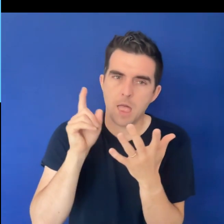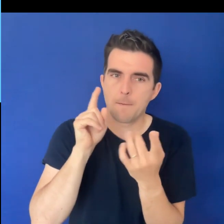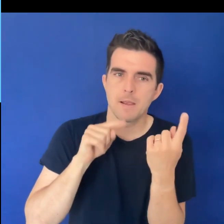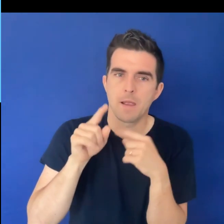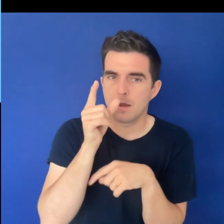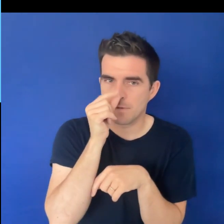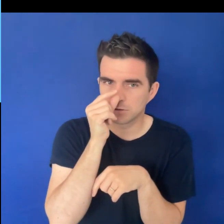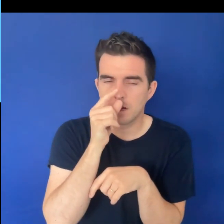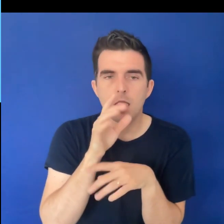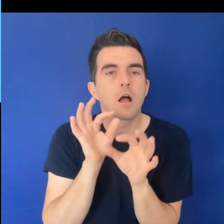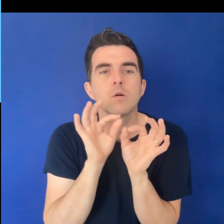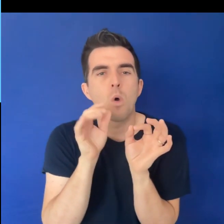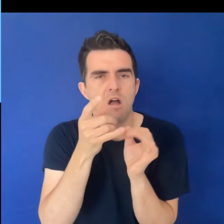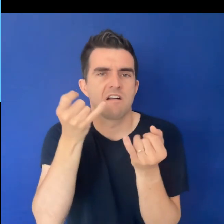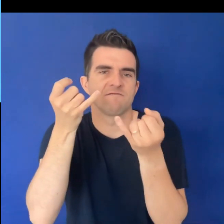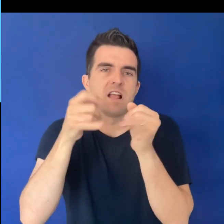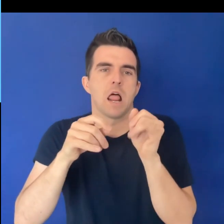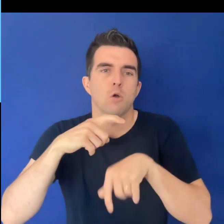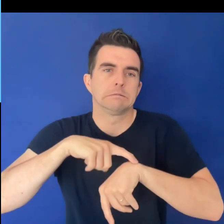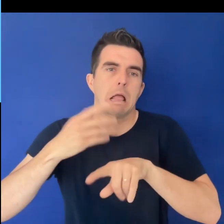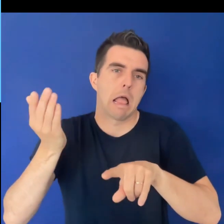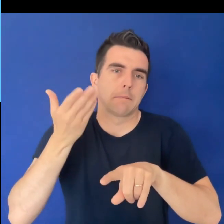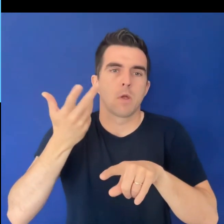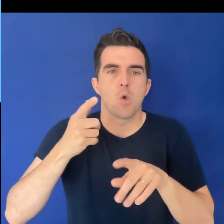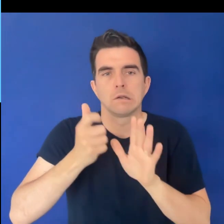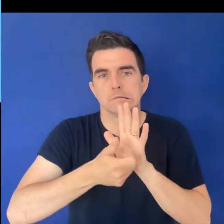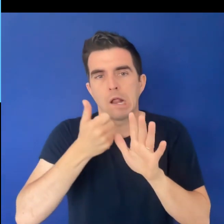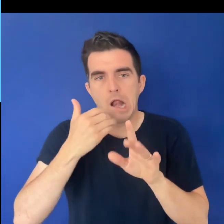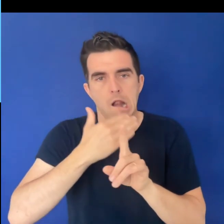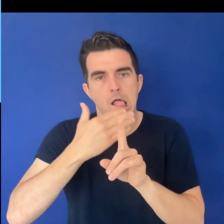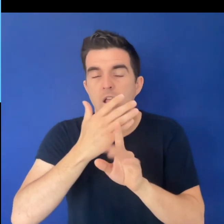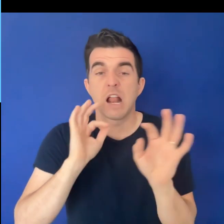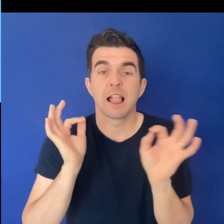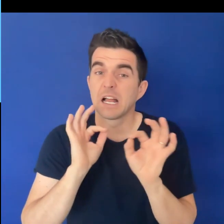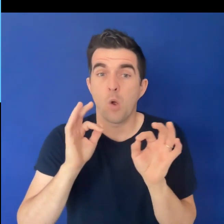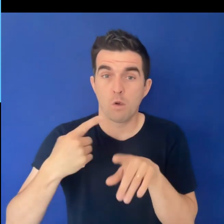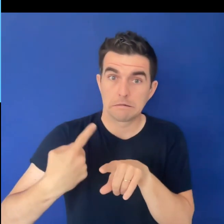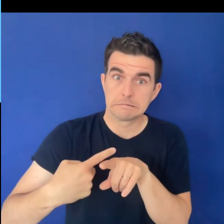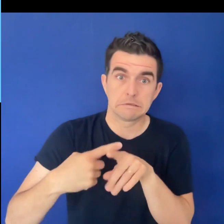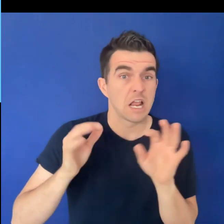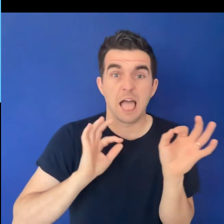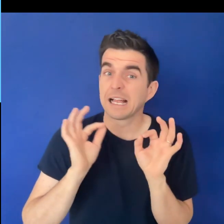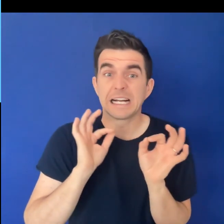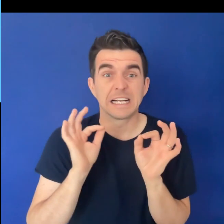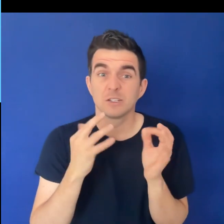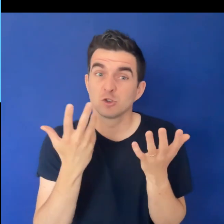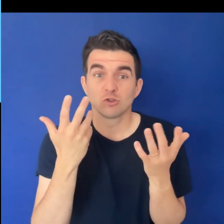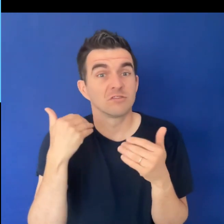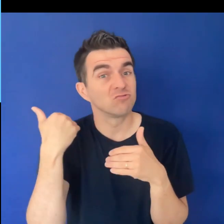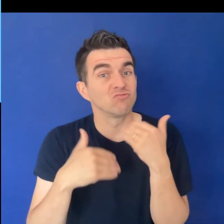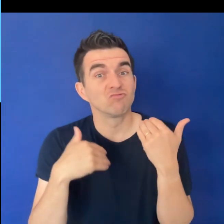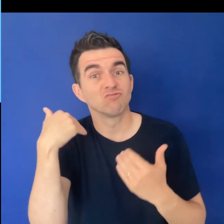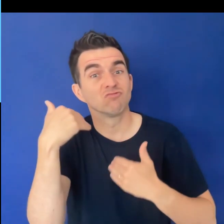There are no fail states or time pressures, no skill gates to content, and no fast action.